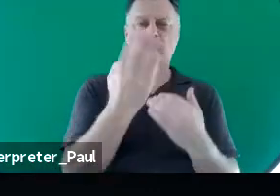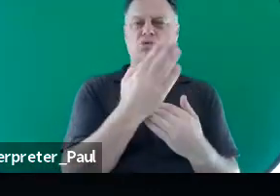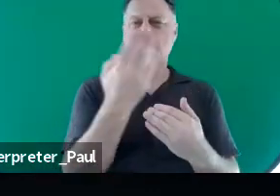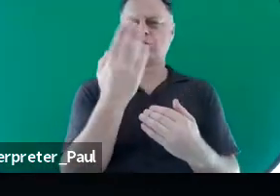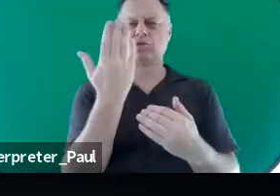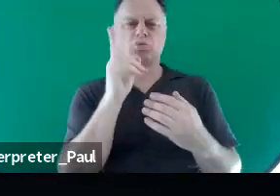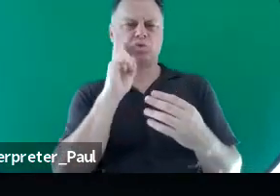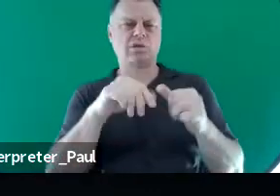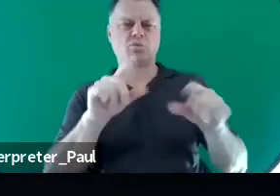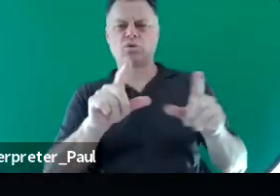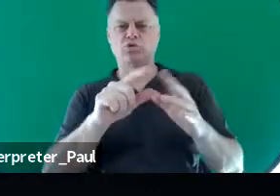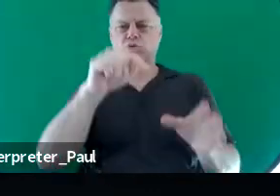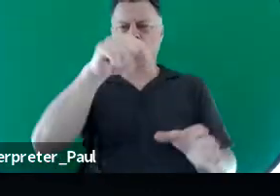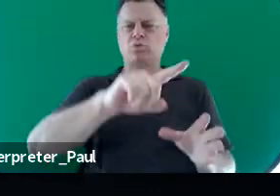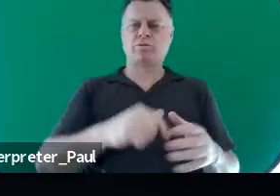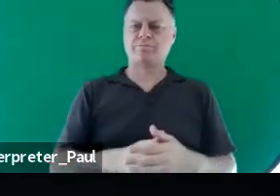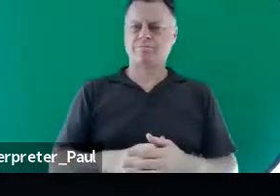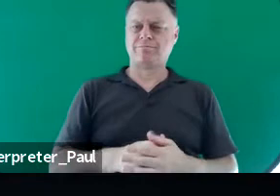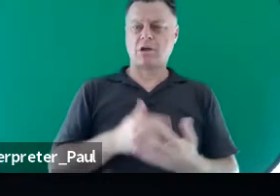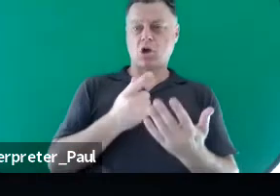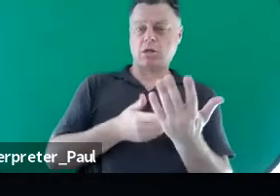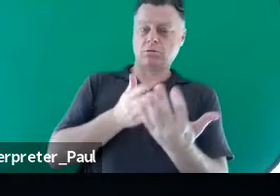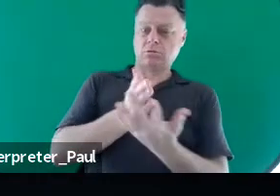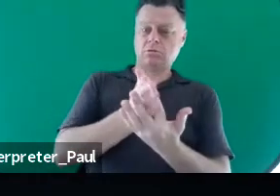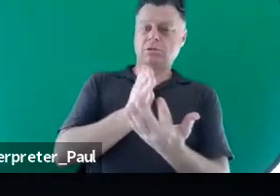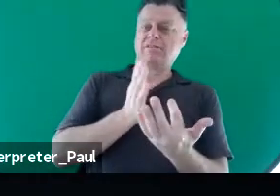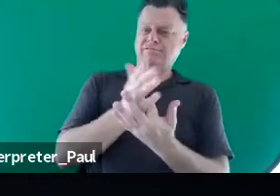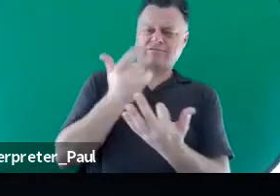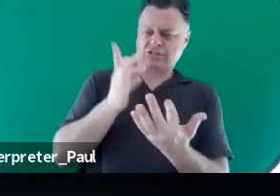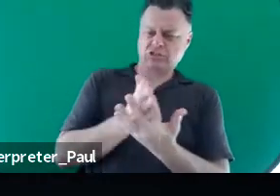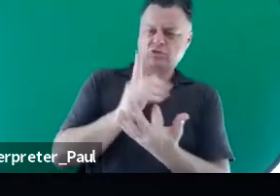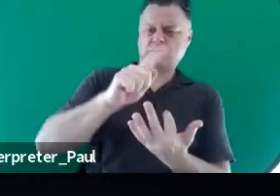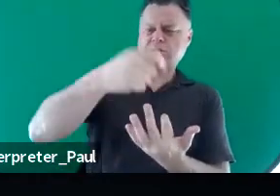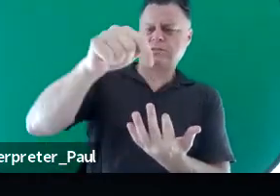And how much discussion or is there even mention of the universal design for learning principles